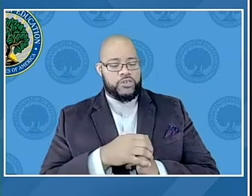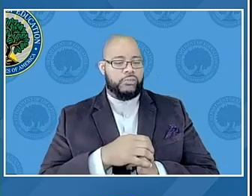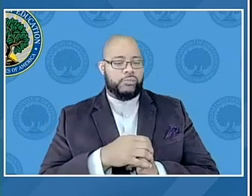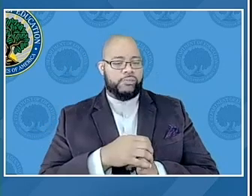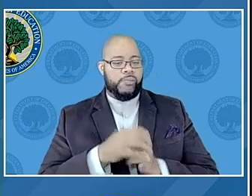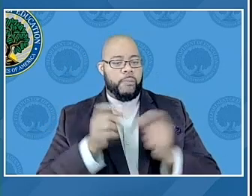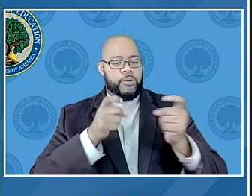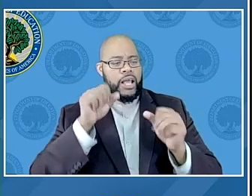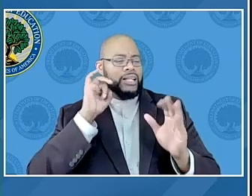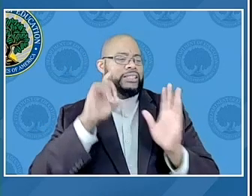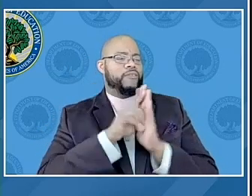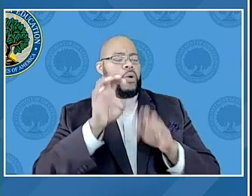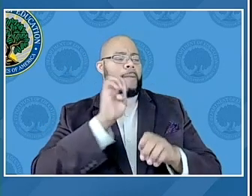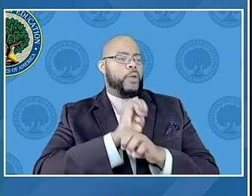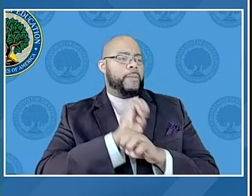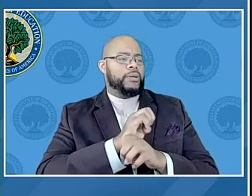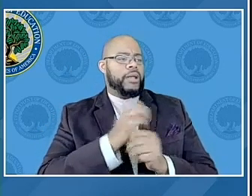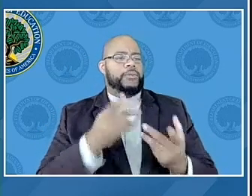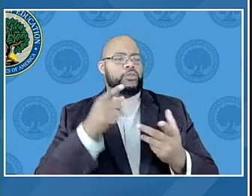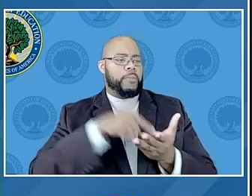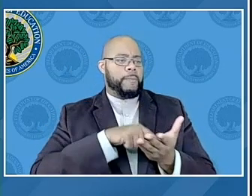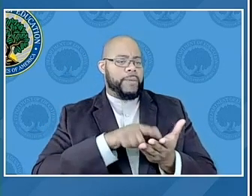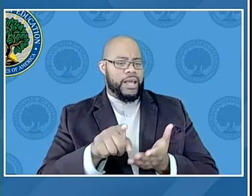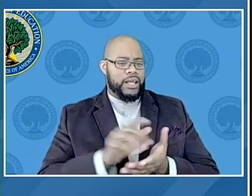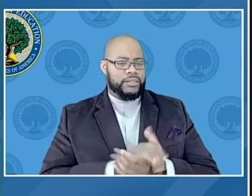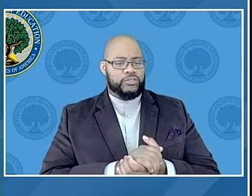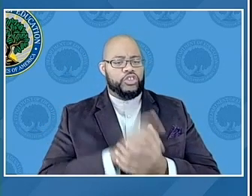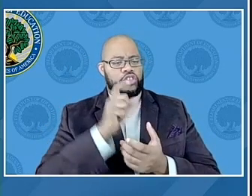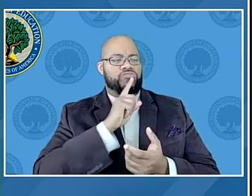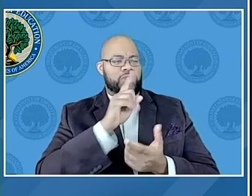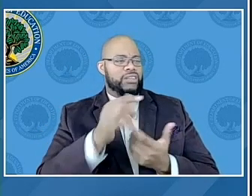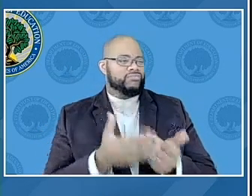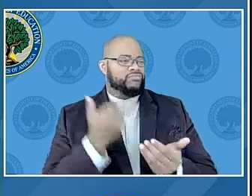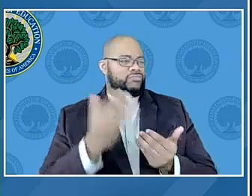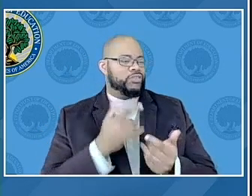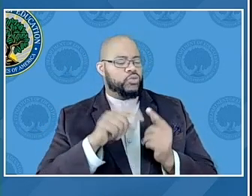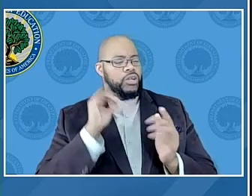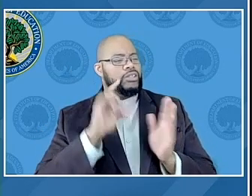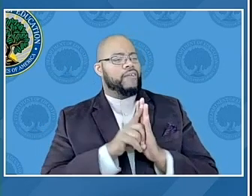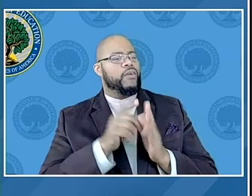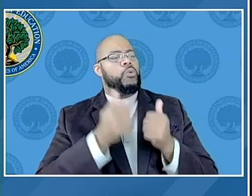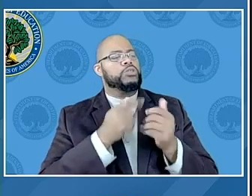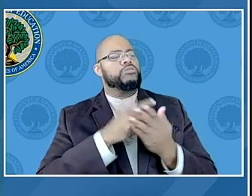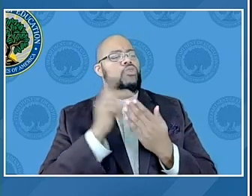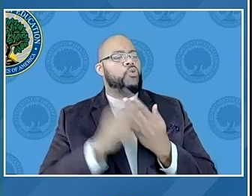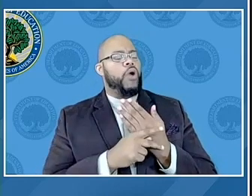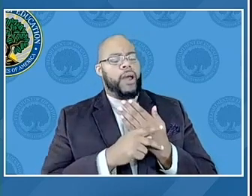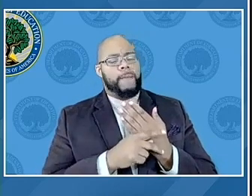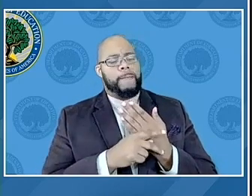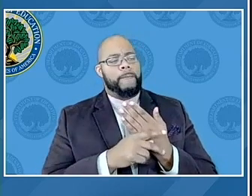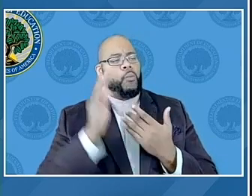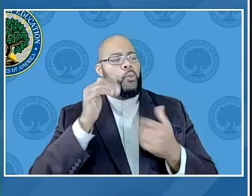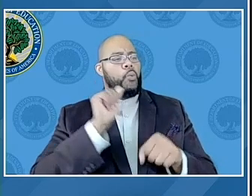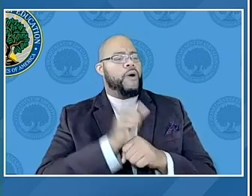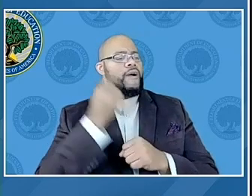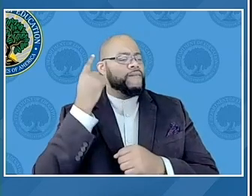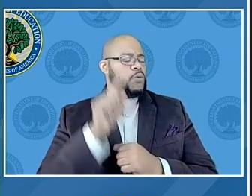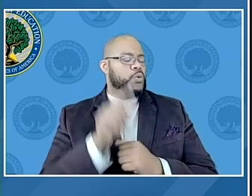employment and how much you're paid. It should be relatively easy to identify which programs would work for the given